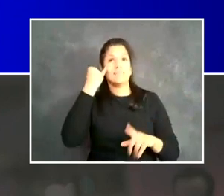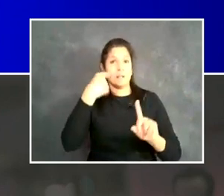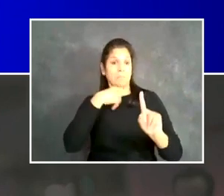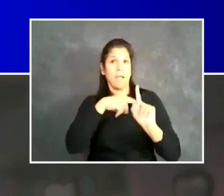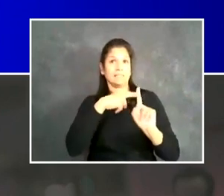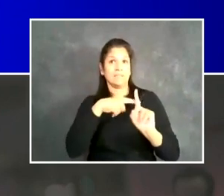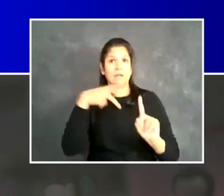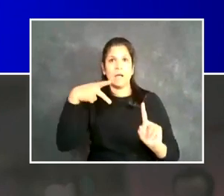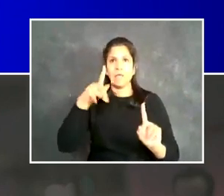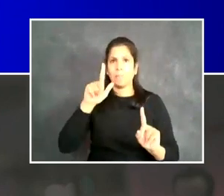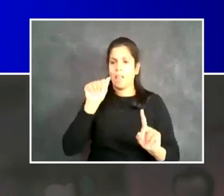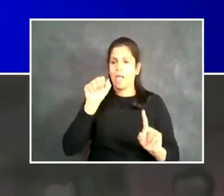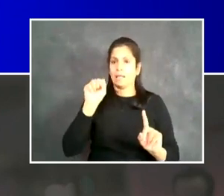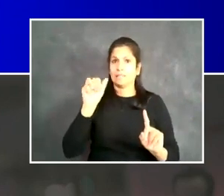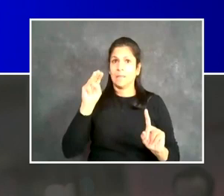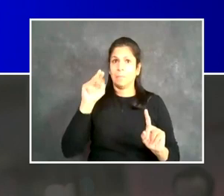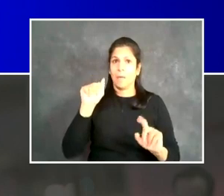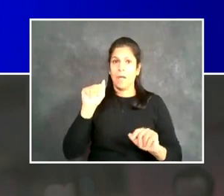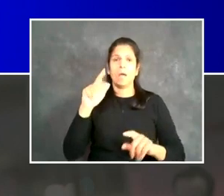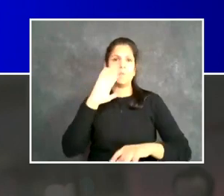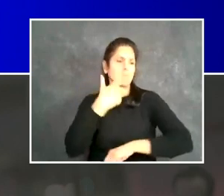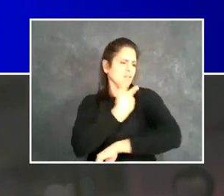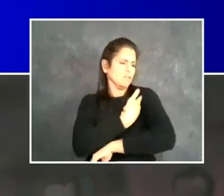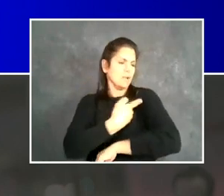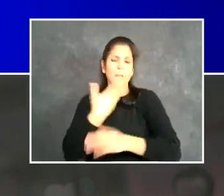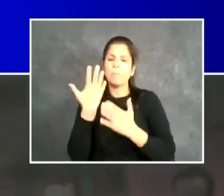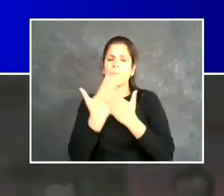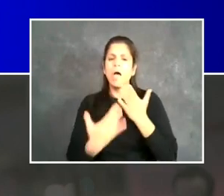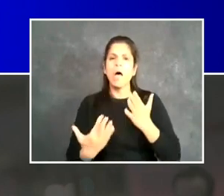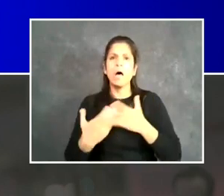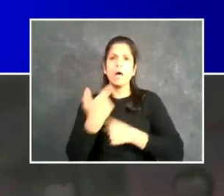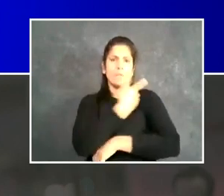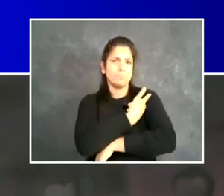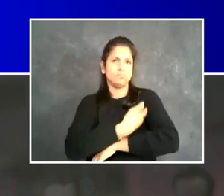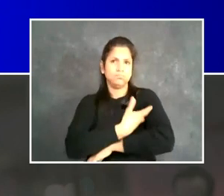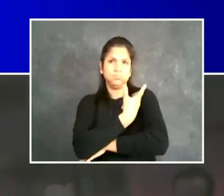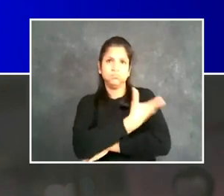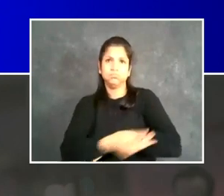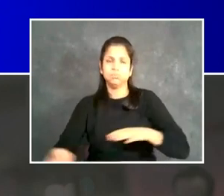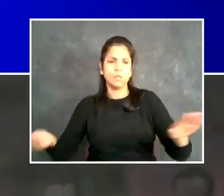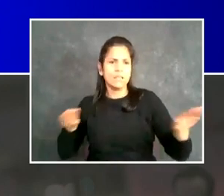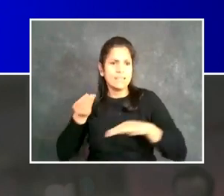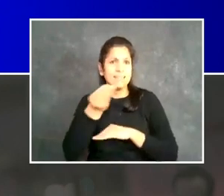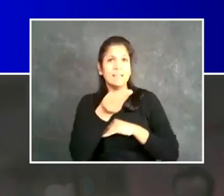HAVE BEEN EXPOSED, YOU ARE IDENTIFYING FOLKS WHO CAN THEN GIVE BLOOD, THAT ALLOWS FOR THE